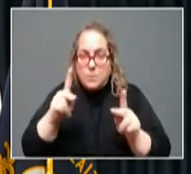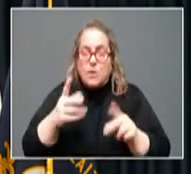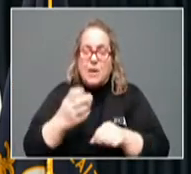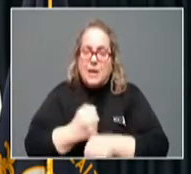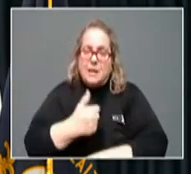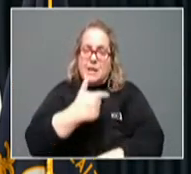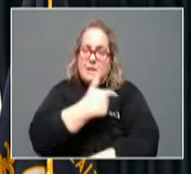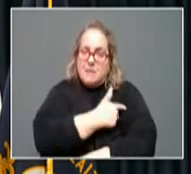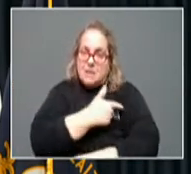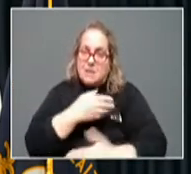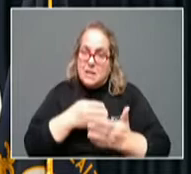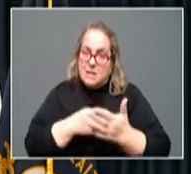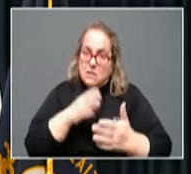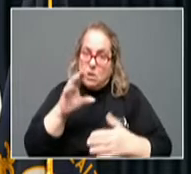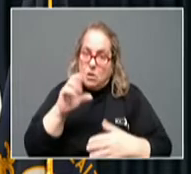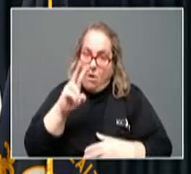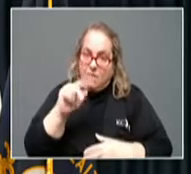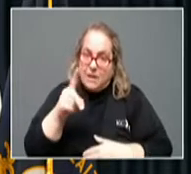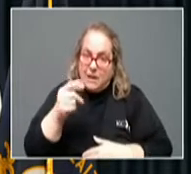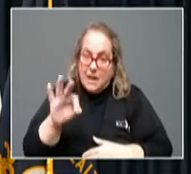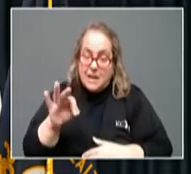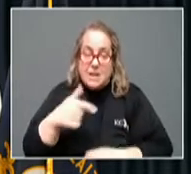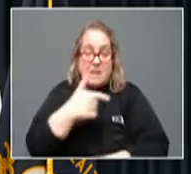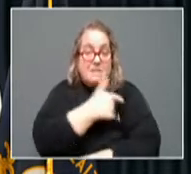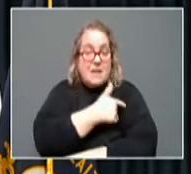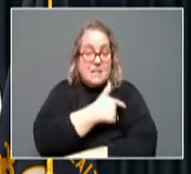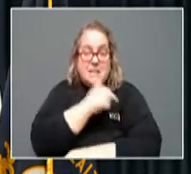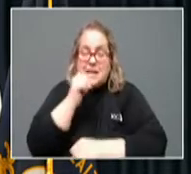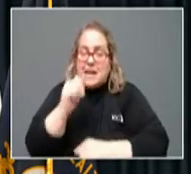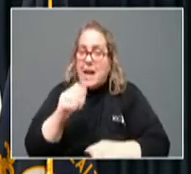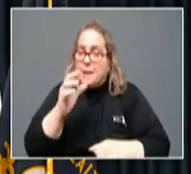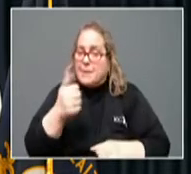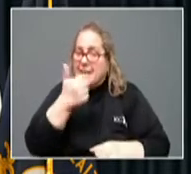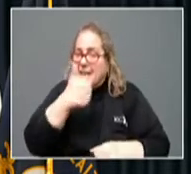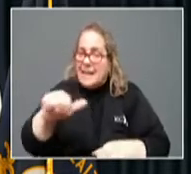can be provided in any of the trimesters and M. RNA vaccines, which